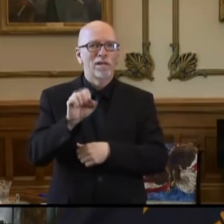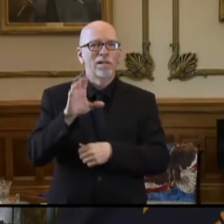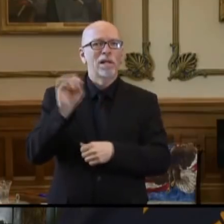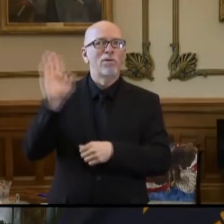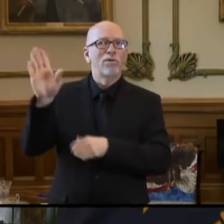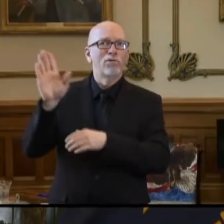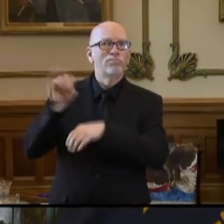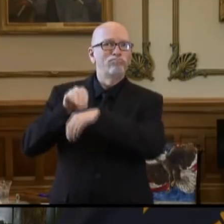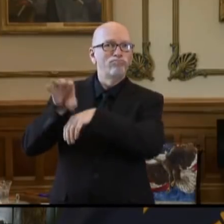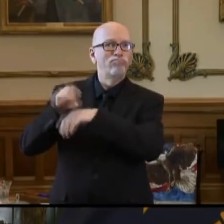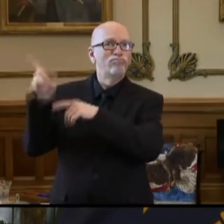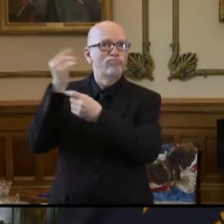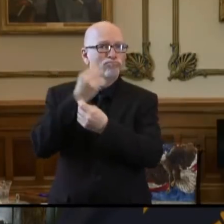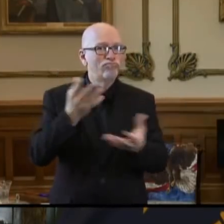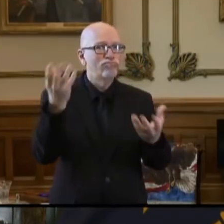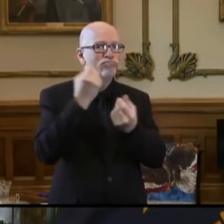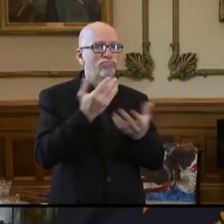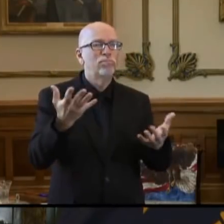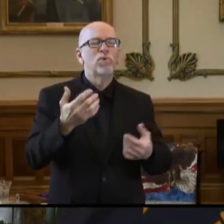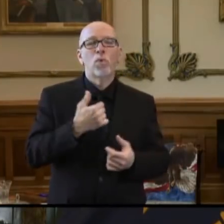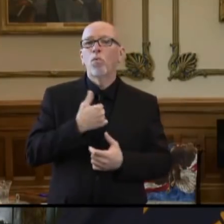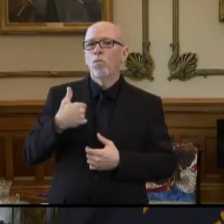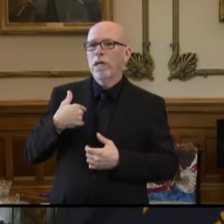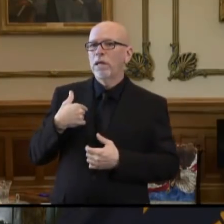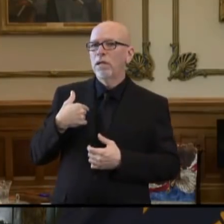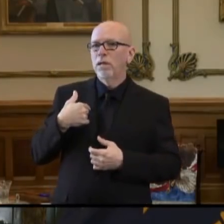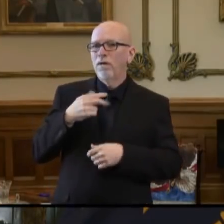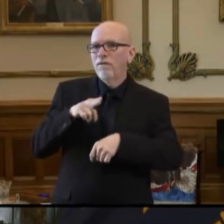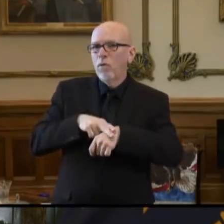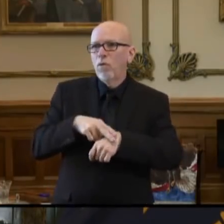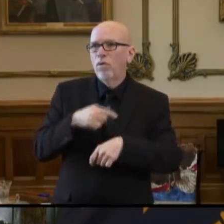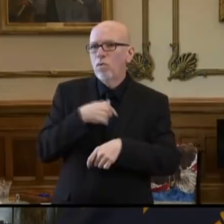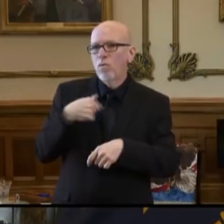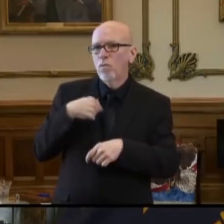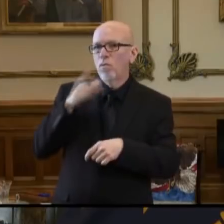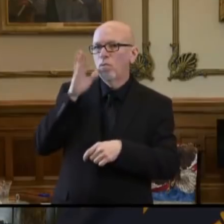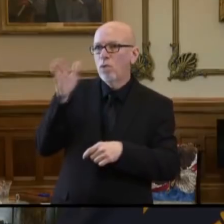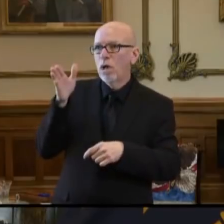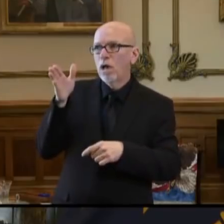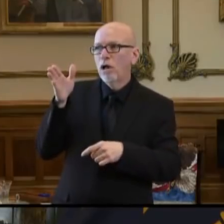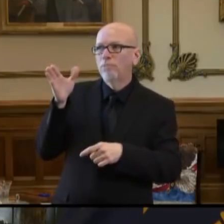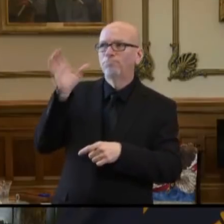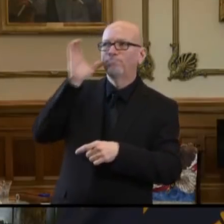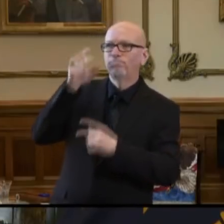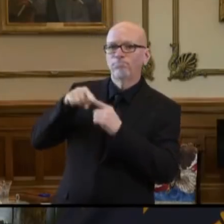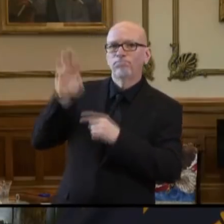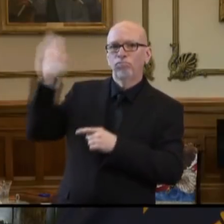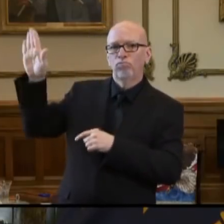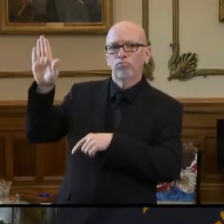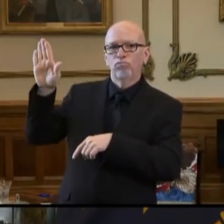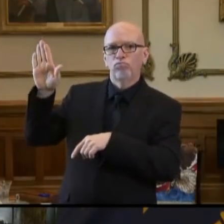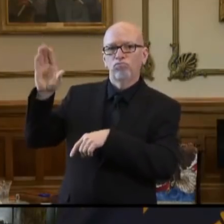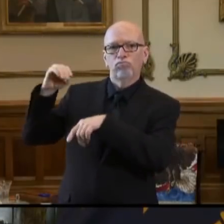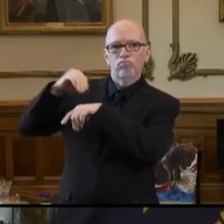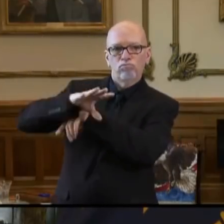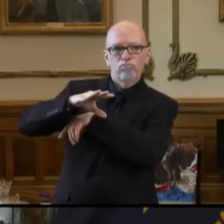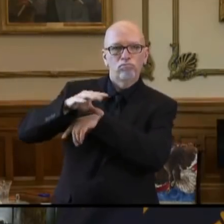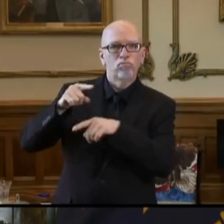PRESIDENT LOOKING AT THE GLOBAL PICTURE AROUND THE COUNTRY AND THE GUIDANCE THAT THEY CONTINUE